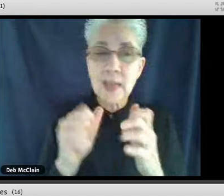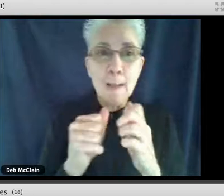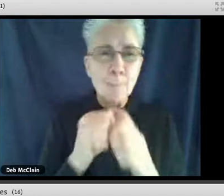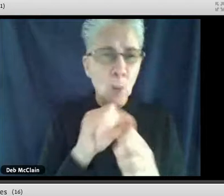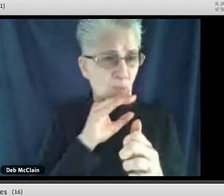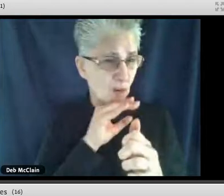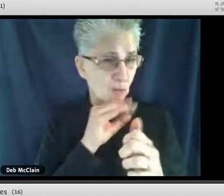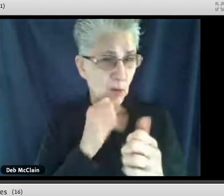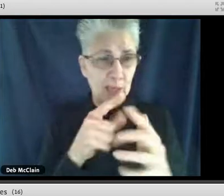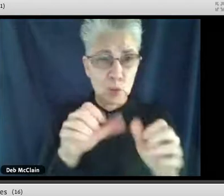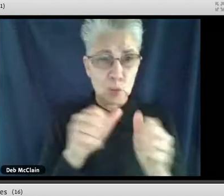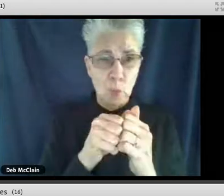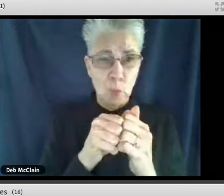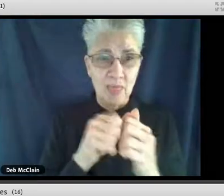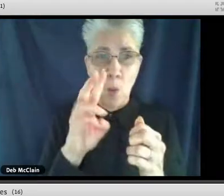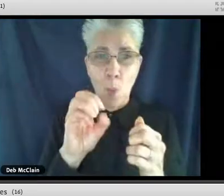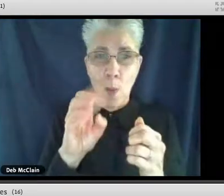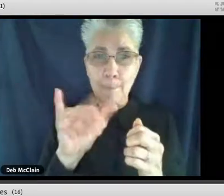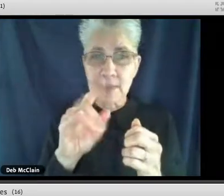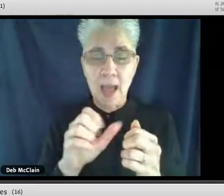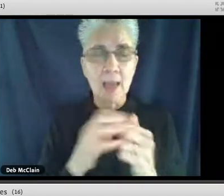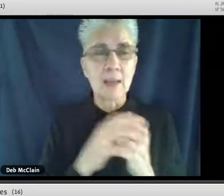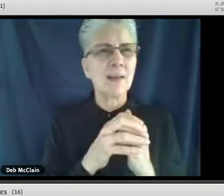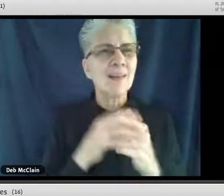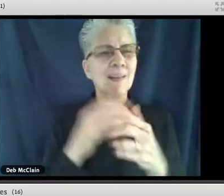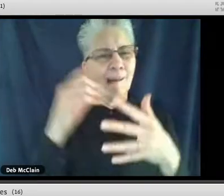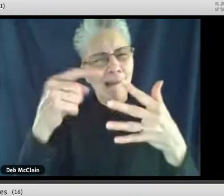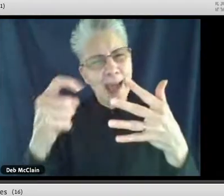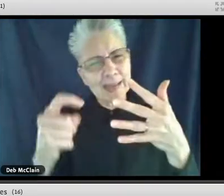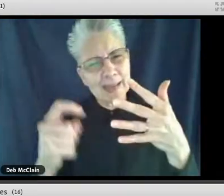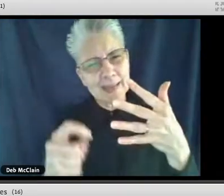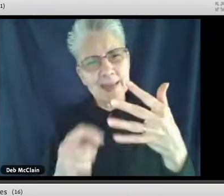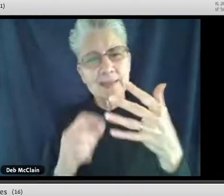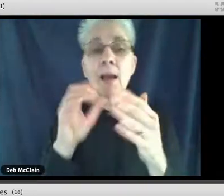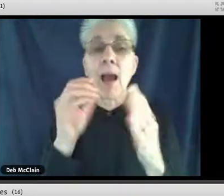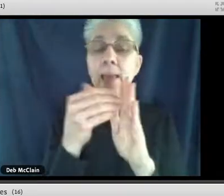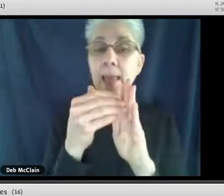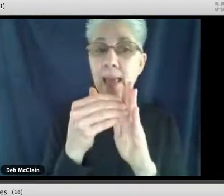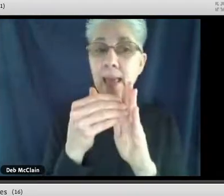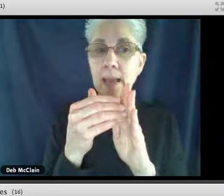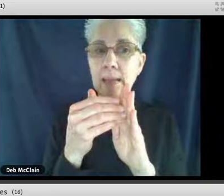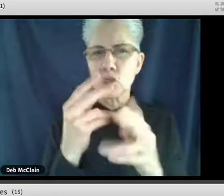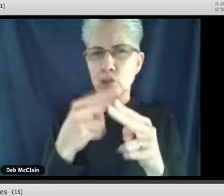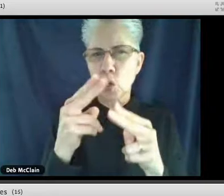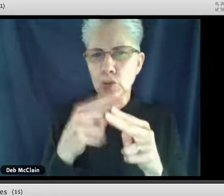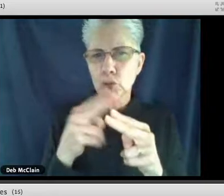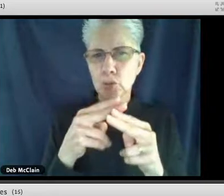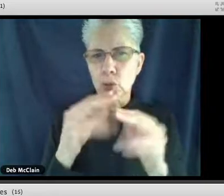you experience on our site? You know, you ask those kind of questions. Again, keep it short, under 10 questions.